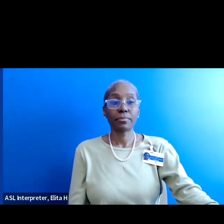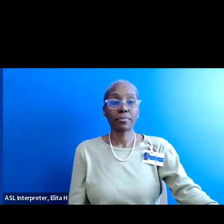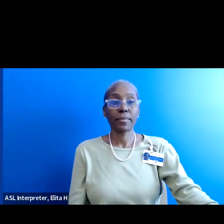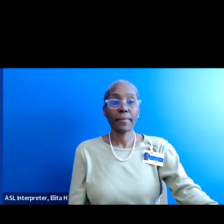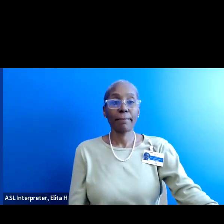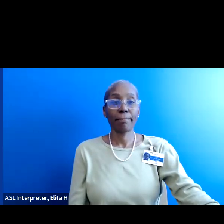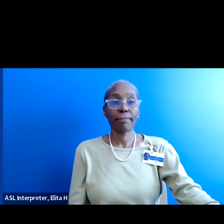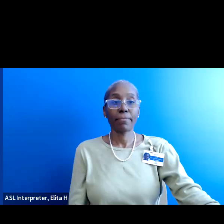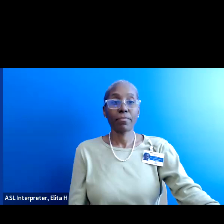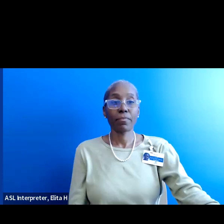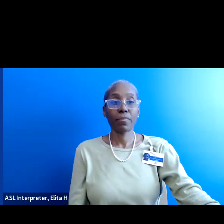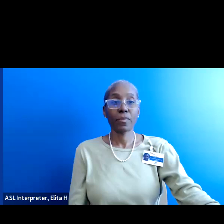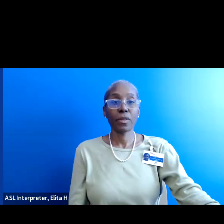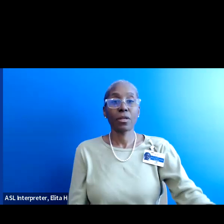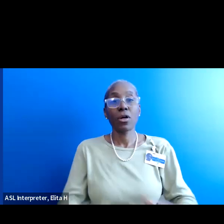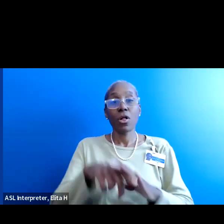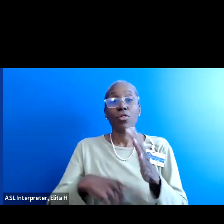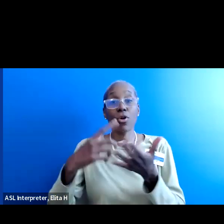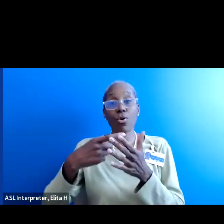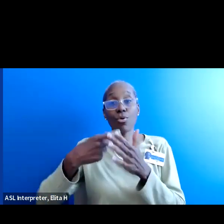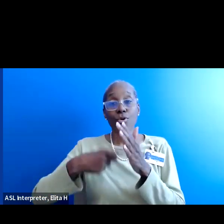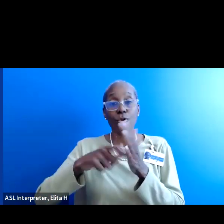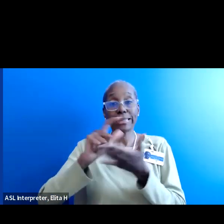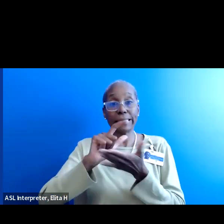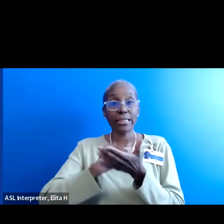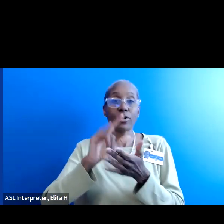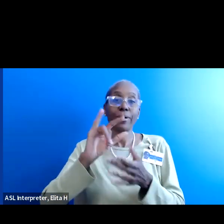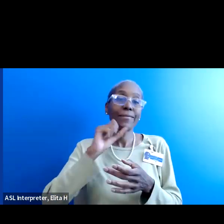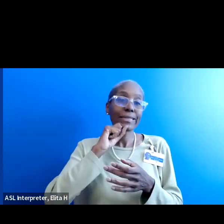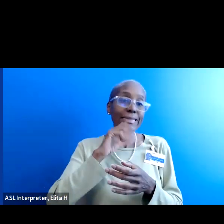low-cost legal assistance, if you're a senior or an individual with